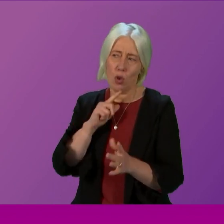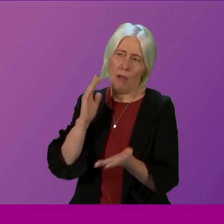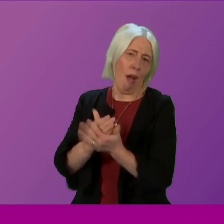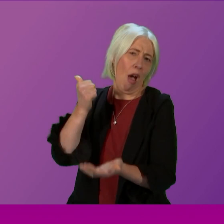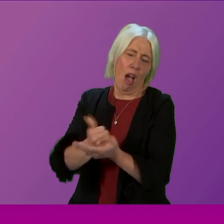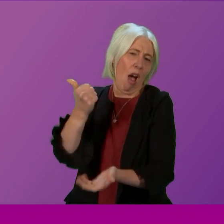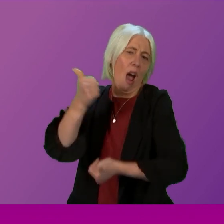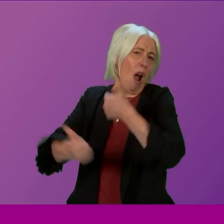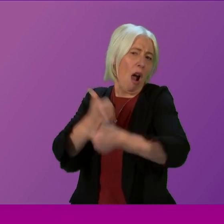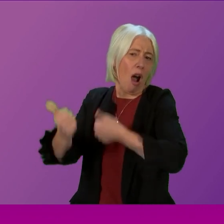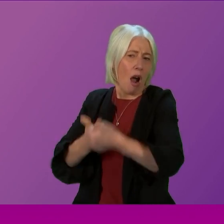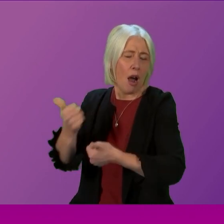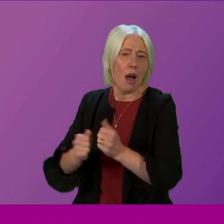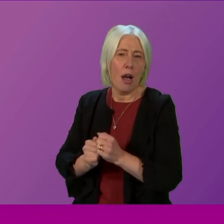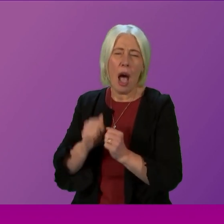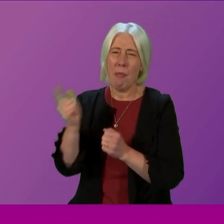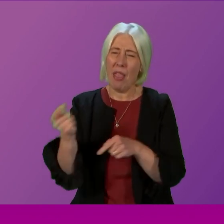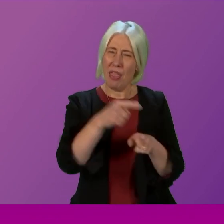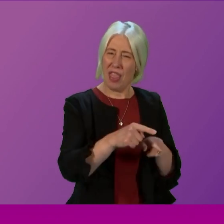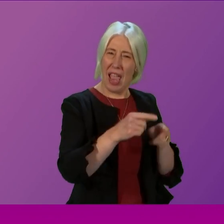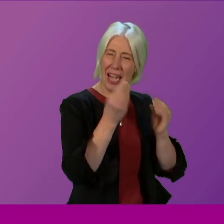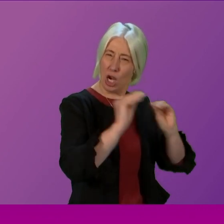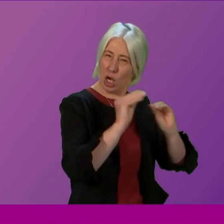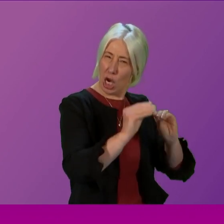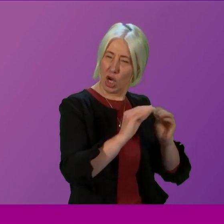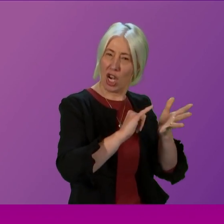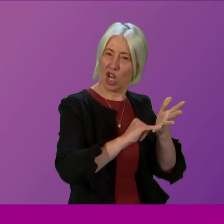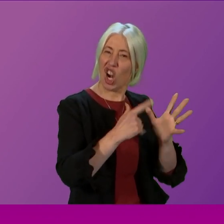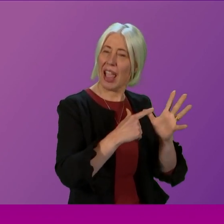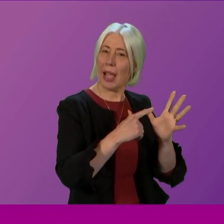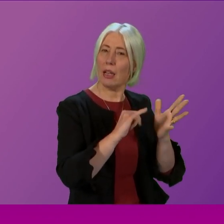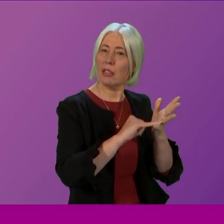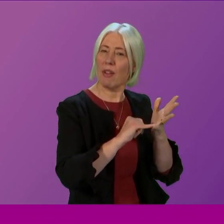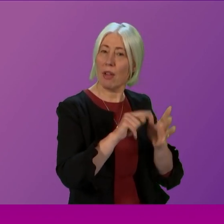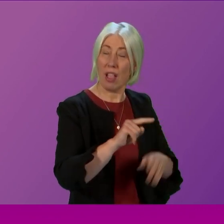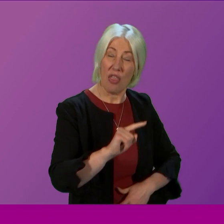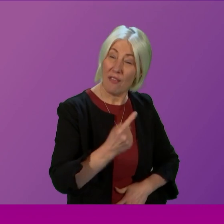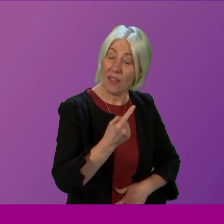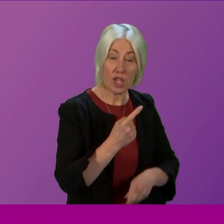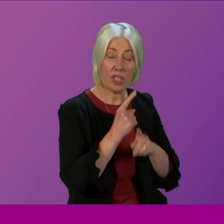In contrast, in education, we have Shirley-Anne Somerville and the first teachers strike in 40